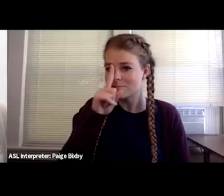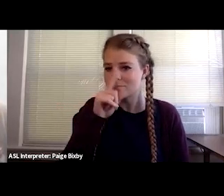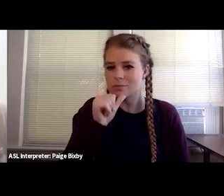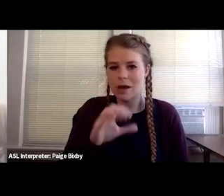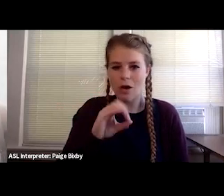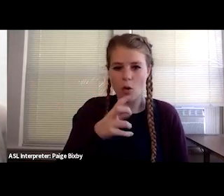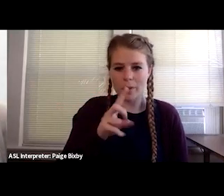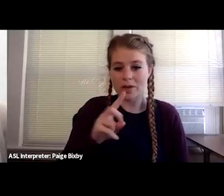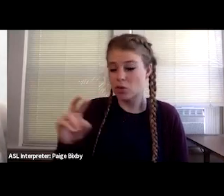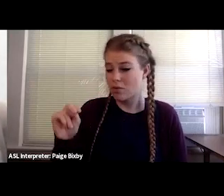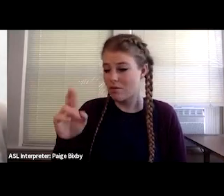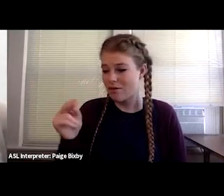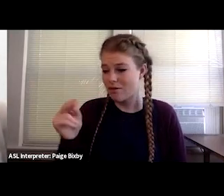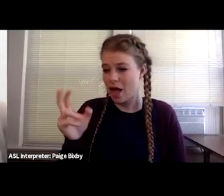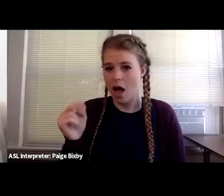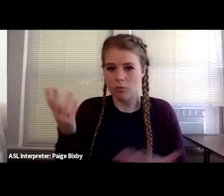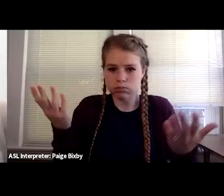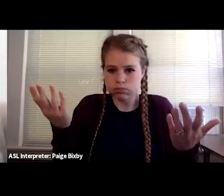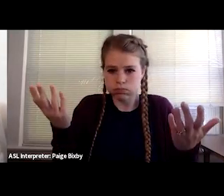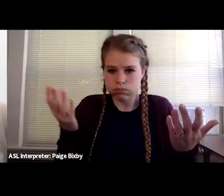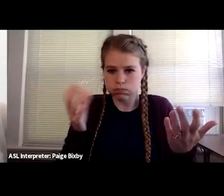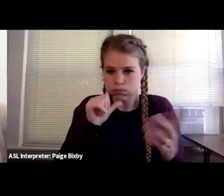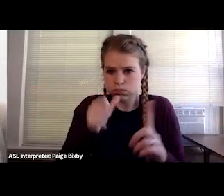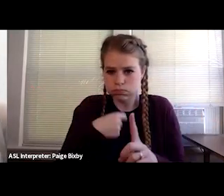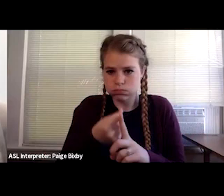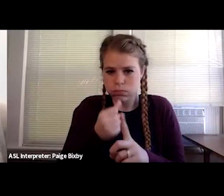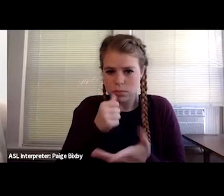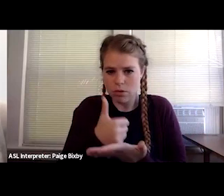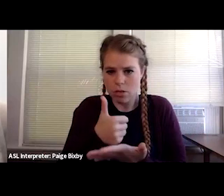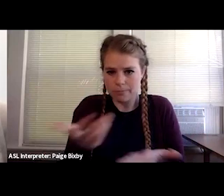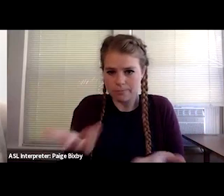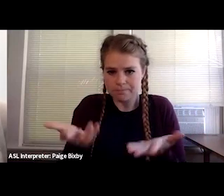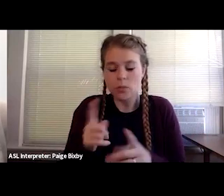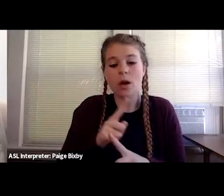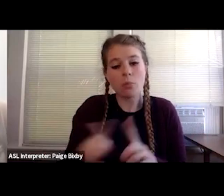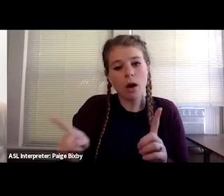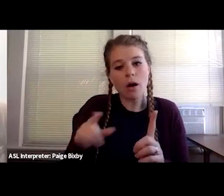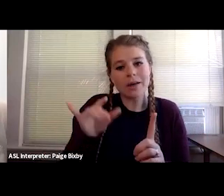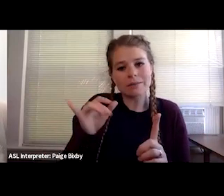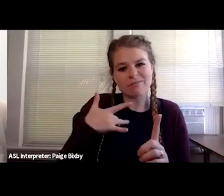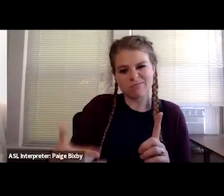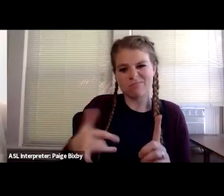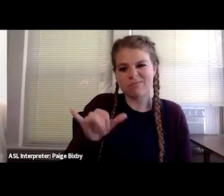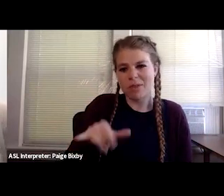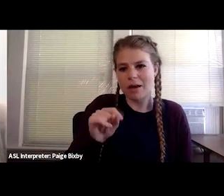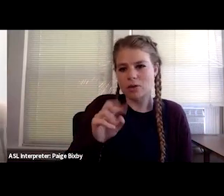but it is always mixed or typically always mixed with an opioid. So and Narcan we know works great on that.